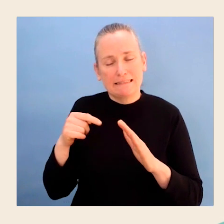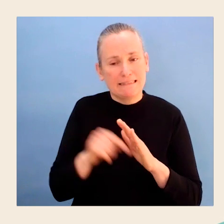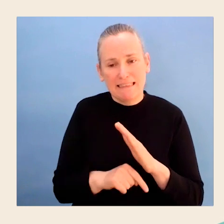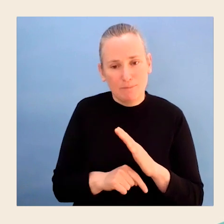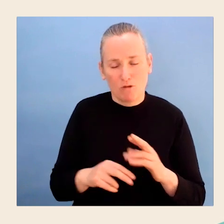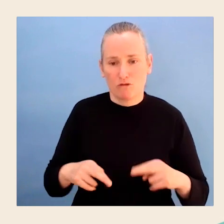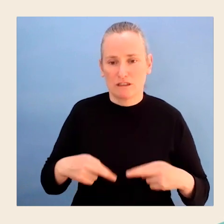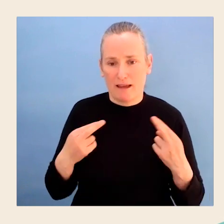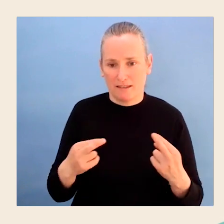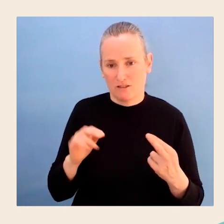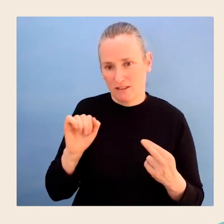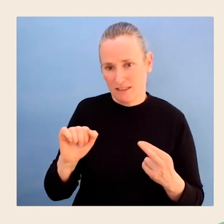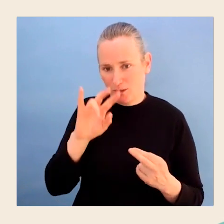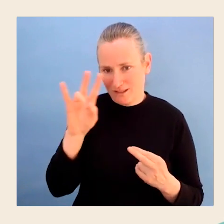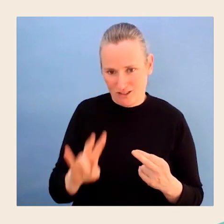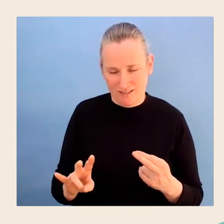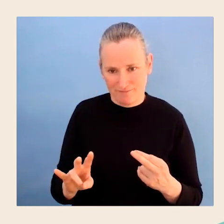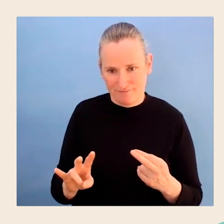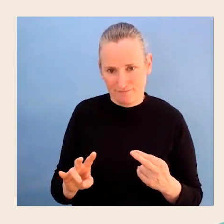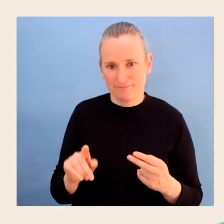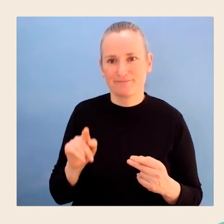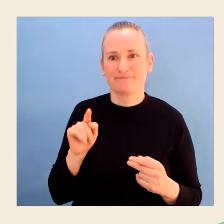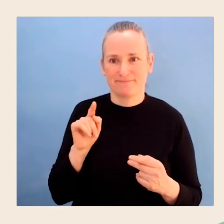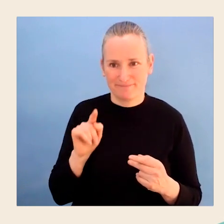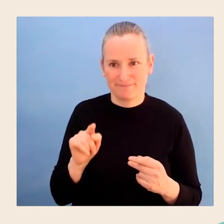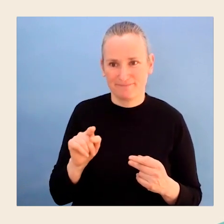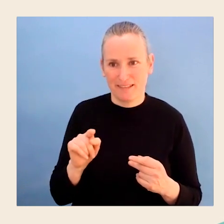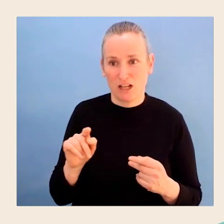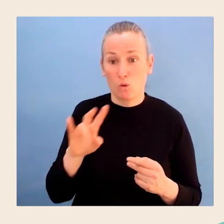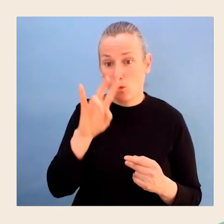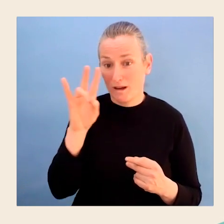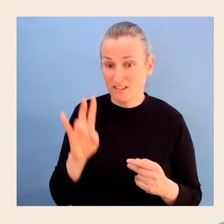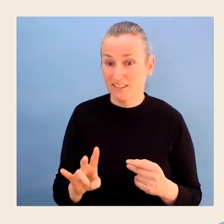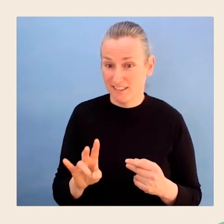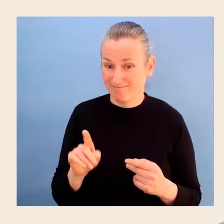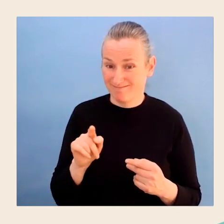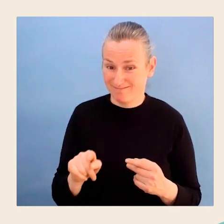The question itself, I find personally toxic